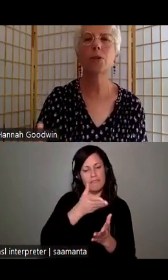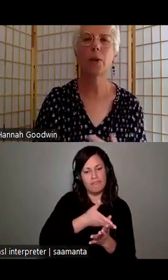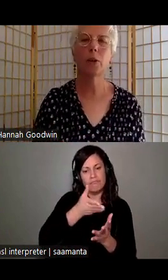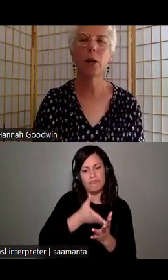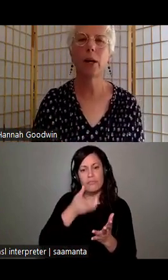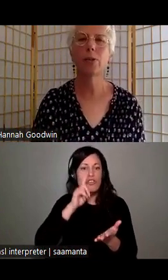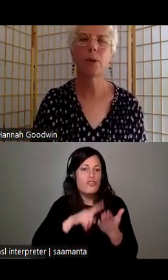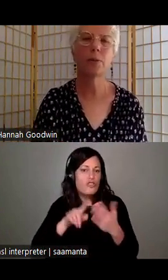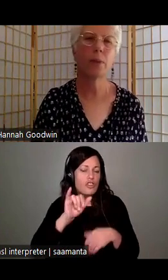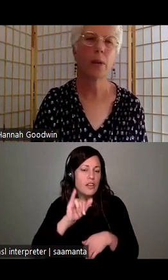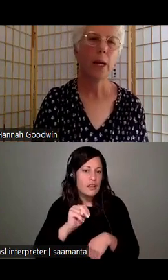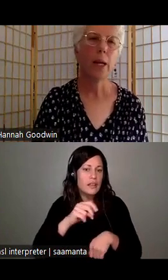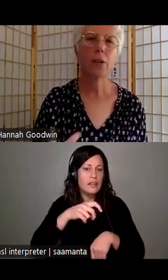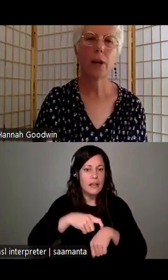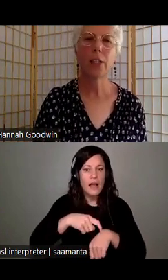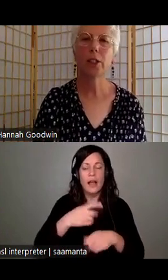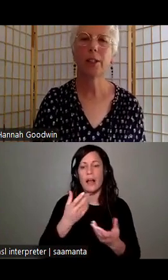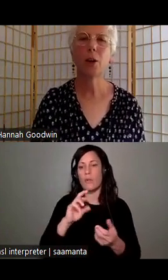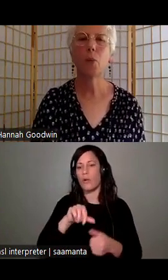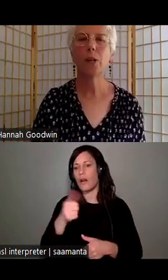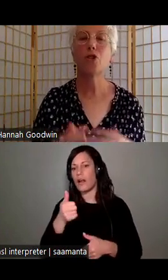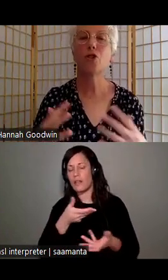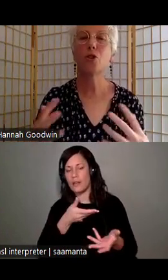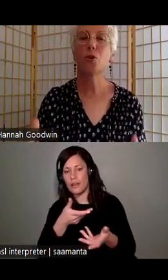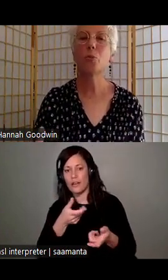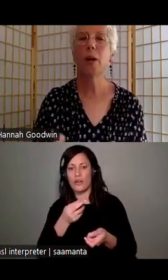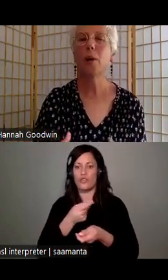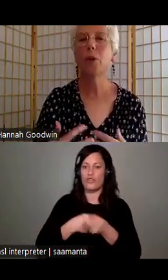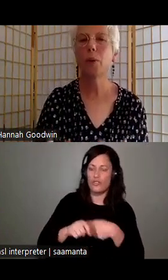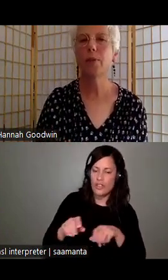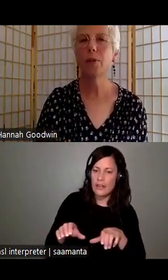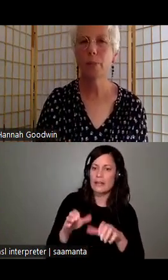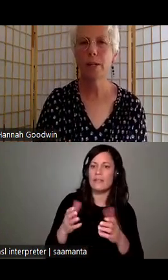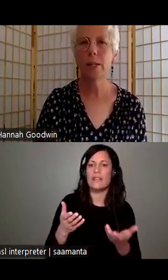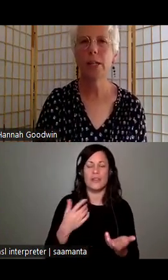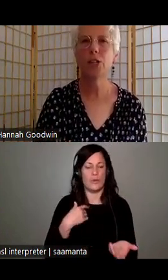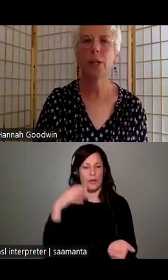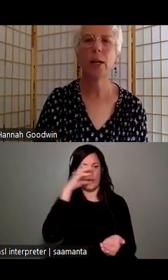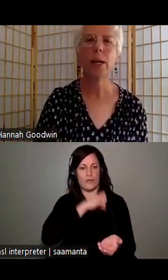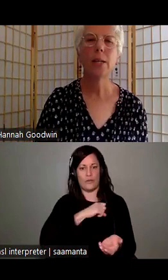where there's other kinds of interaction. We assume with whoever is presentation